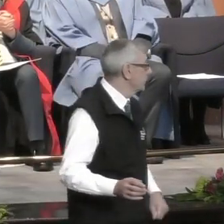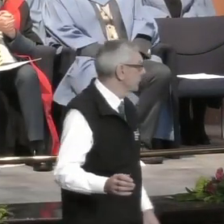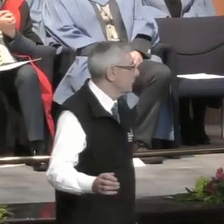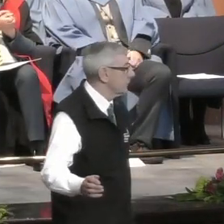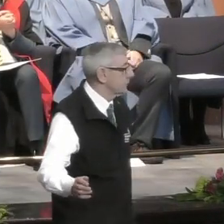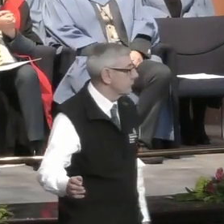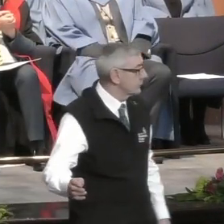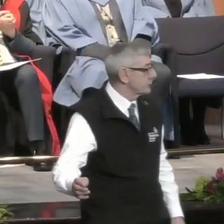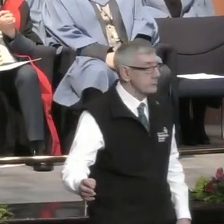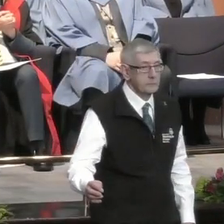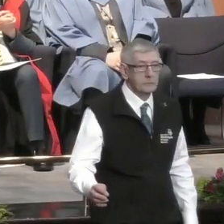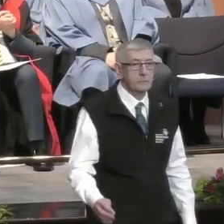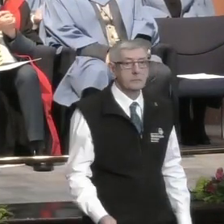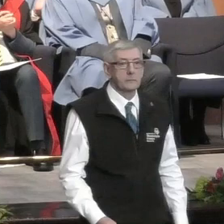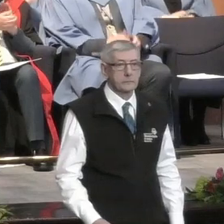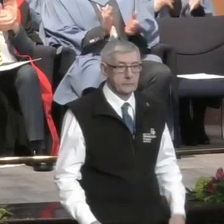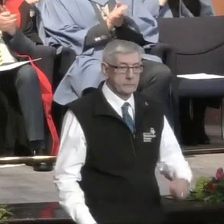Tran Thi Oanh Nguyen.